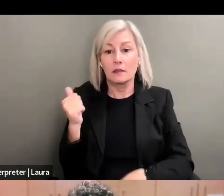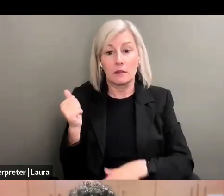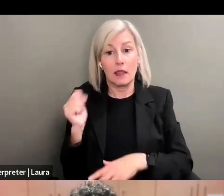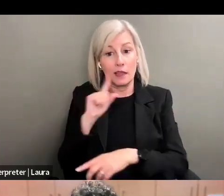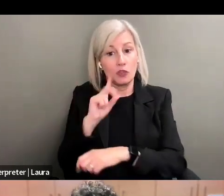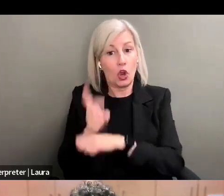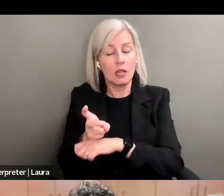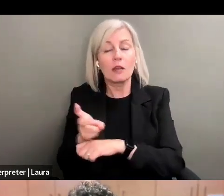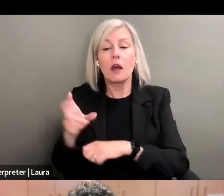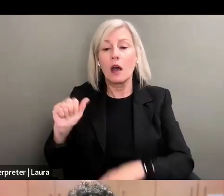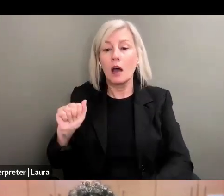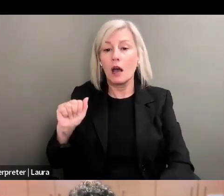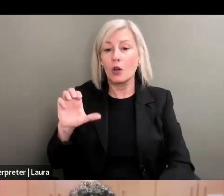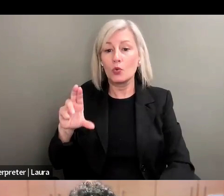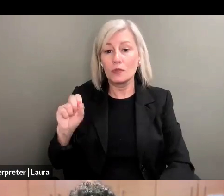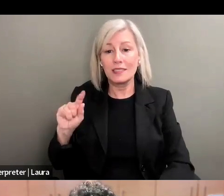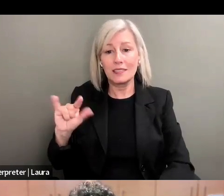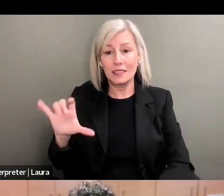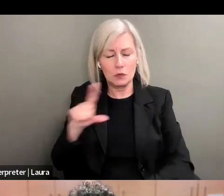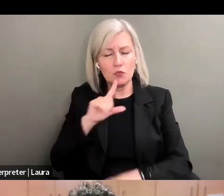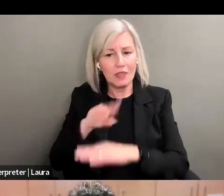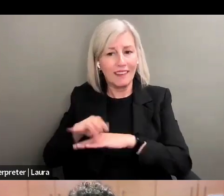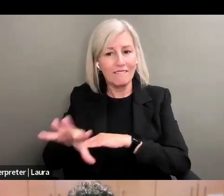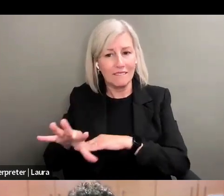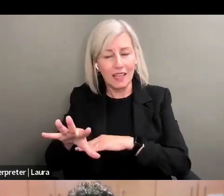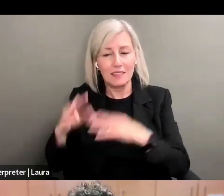acoustics really do affect the transmission of sound I think more than